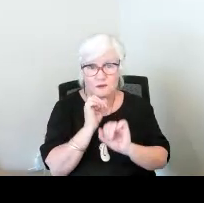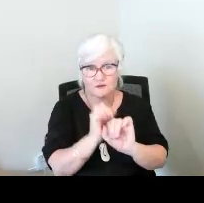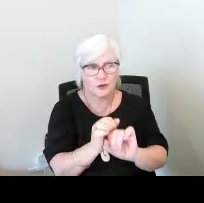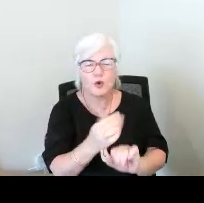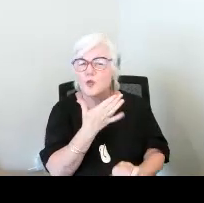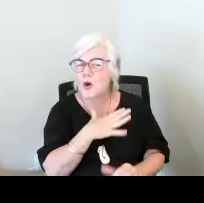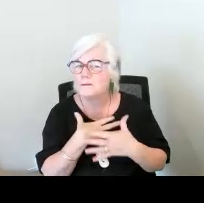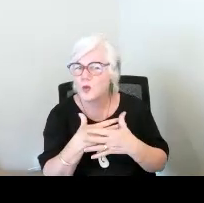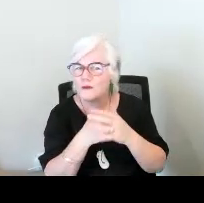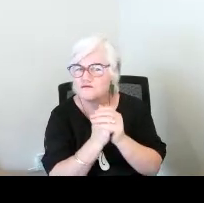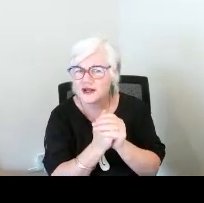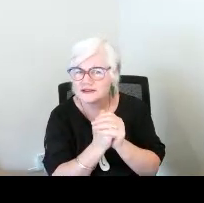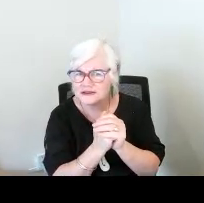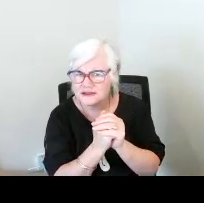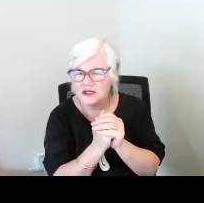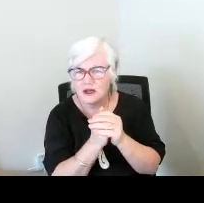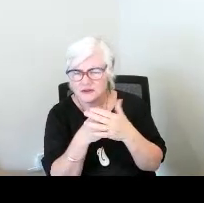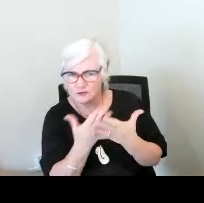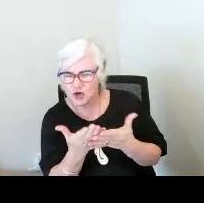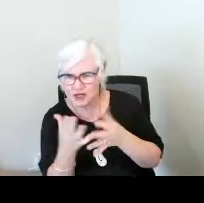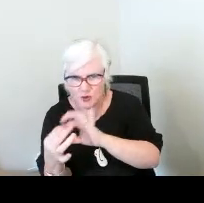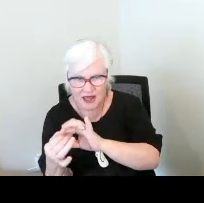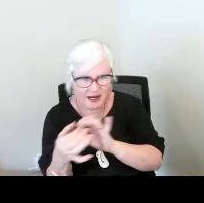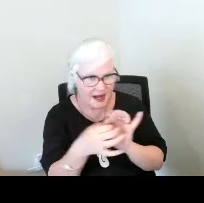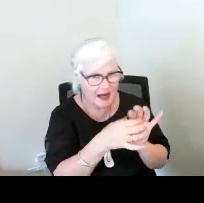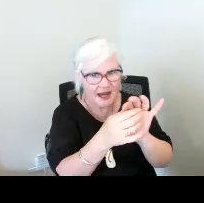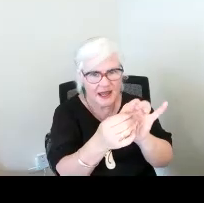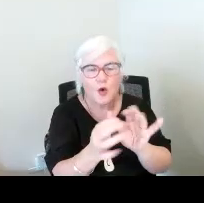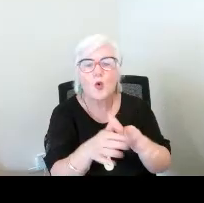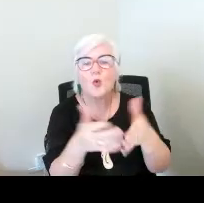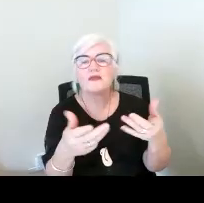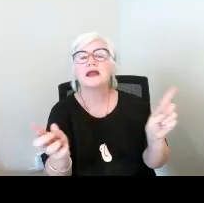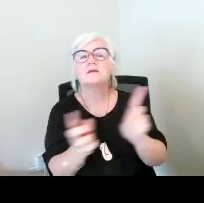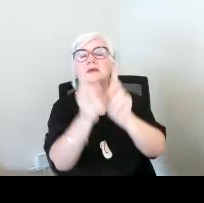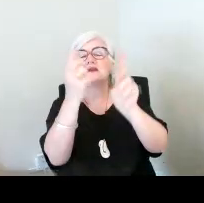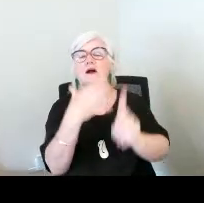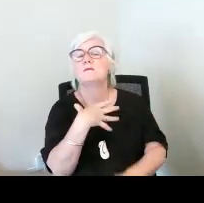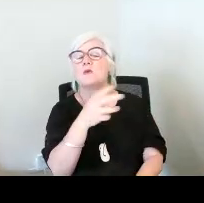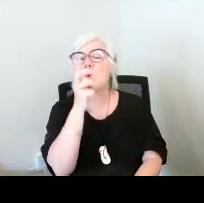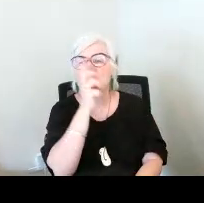I'm working hard to link people with places they can meet more people other than the residential